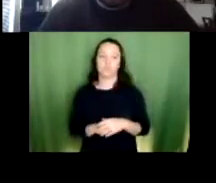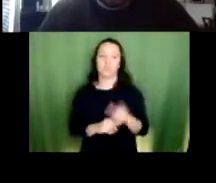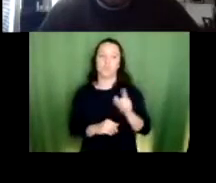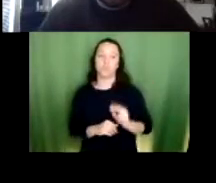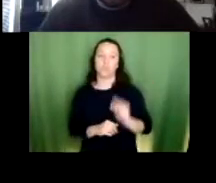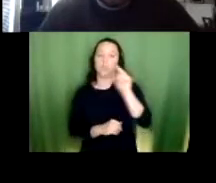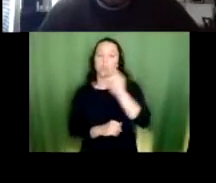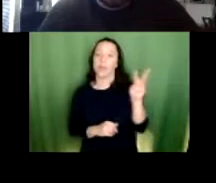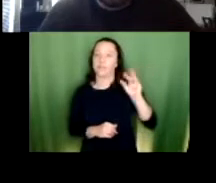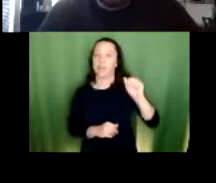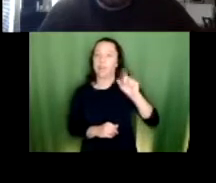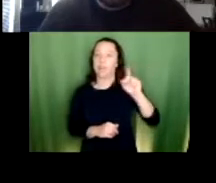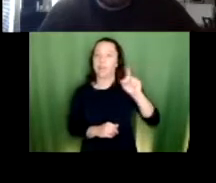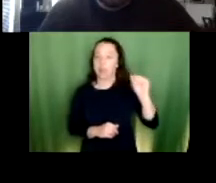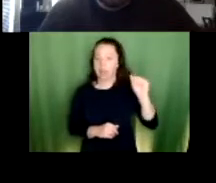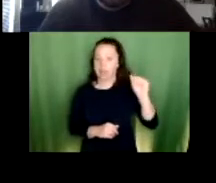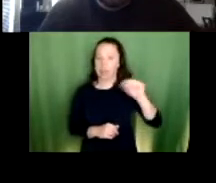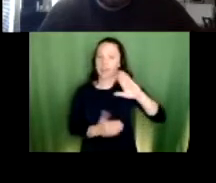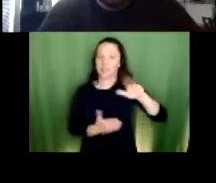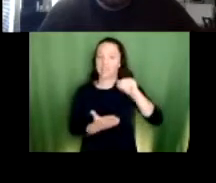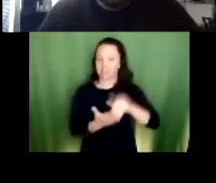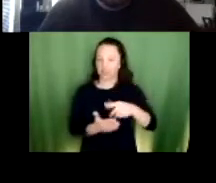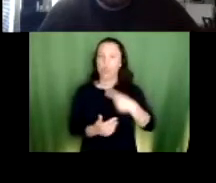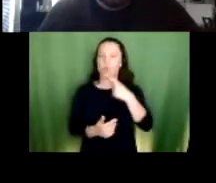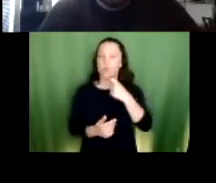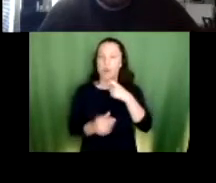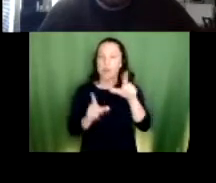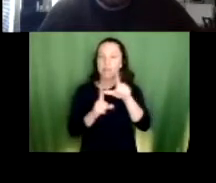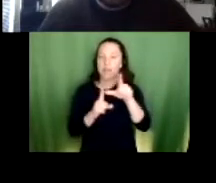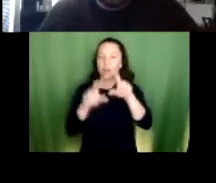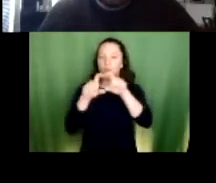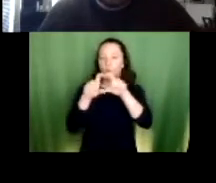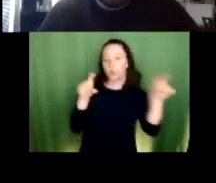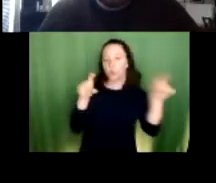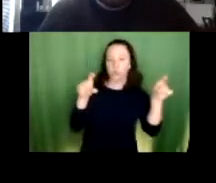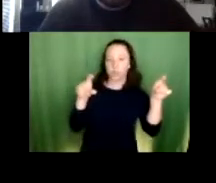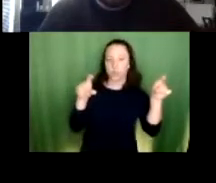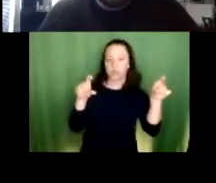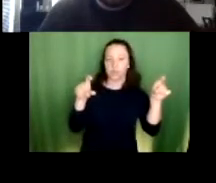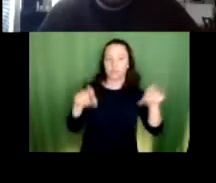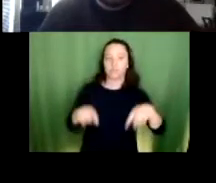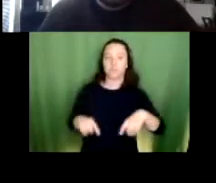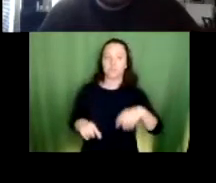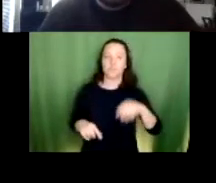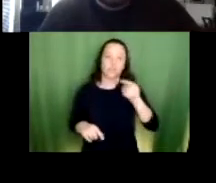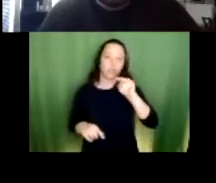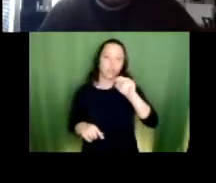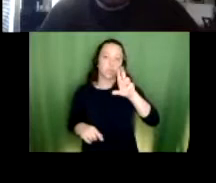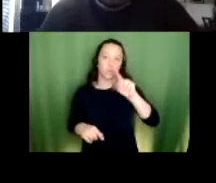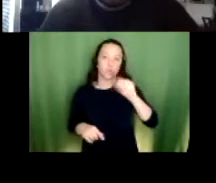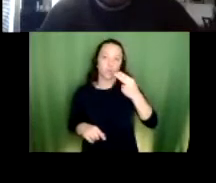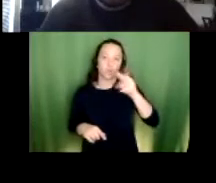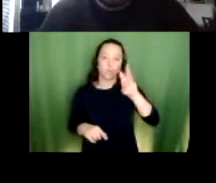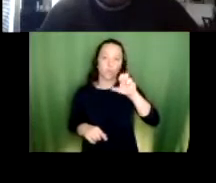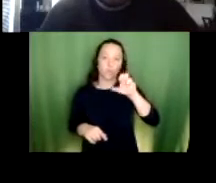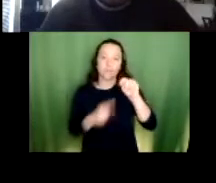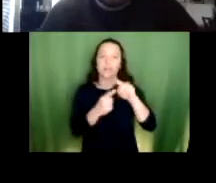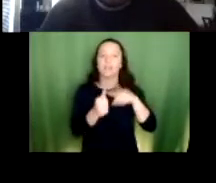Center all in red with the words Northwest ADA in diamond-shaped boxes with letters ADA.